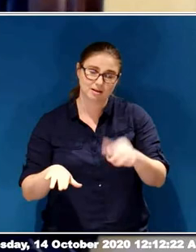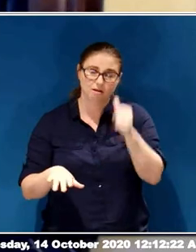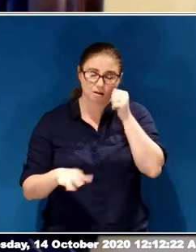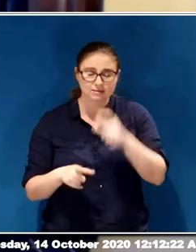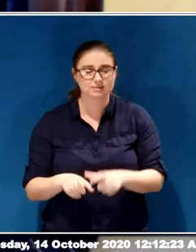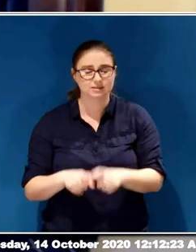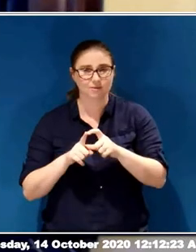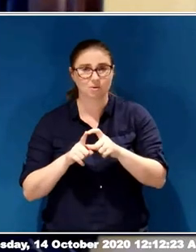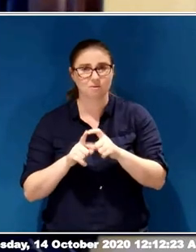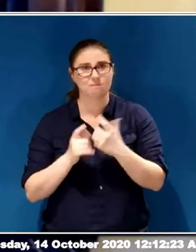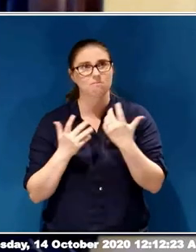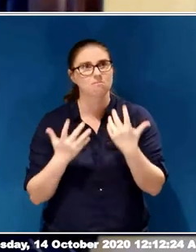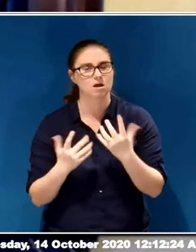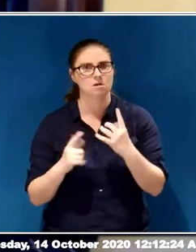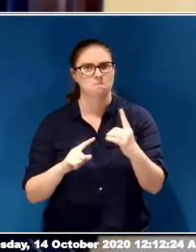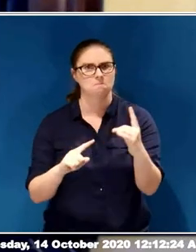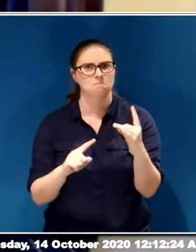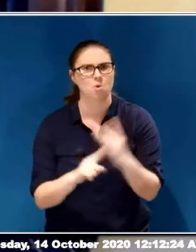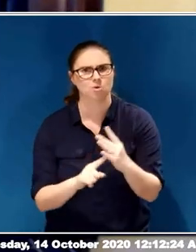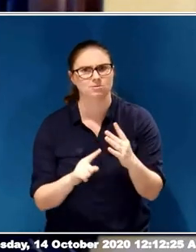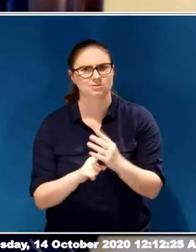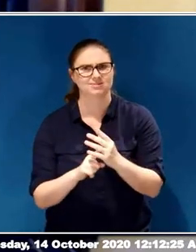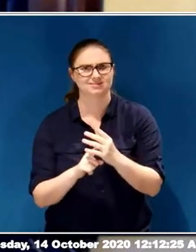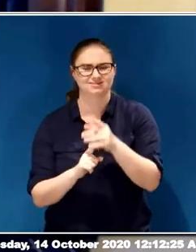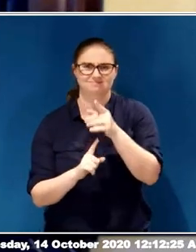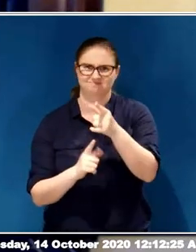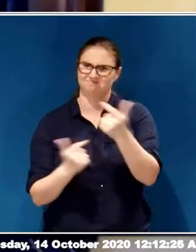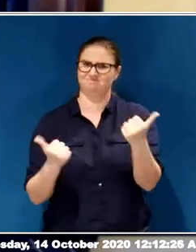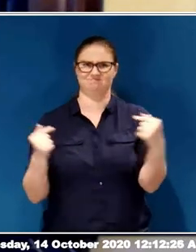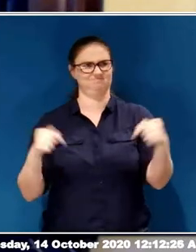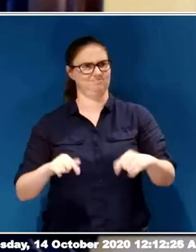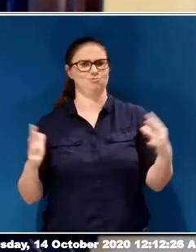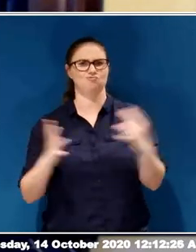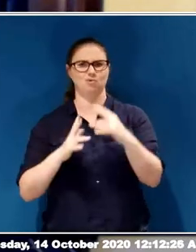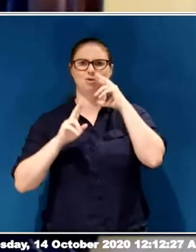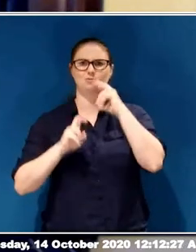These stories put a human face on to the issues that I talk about in my